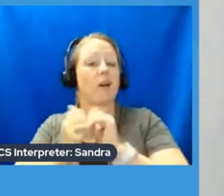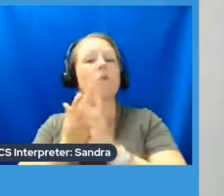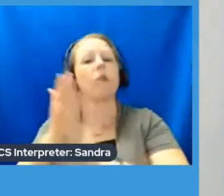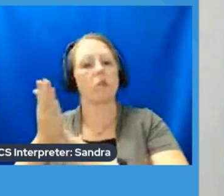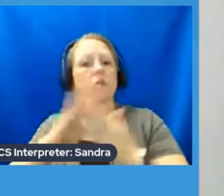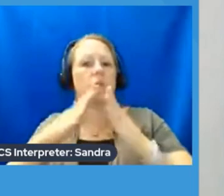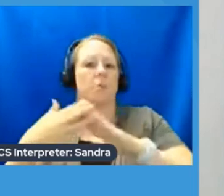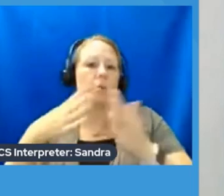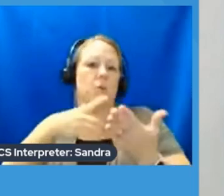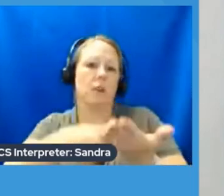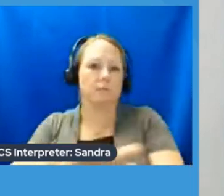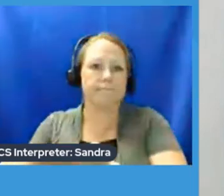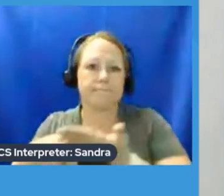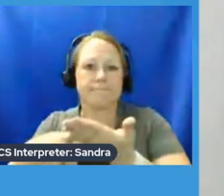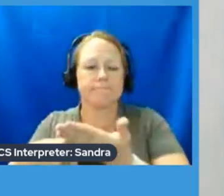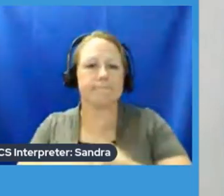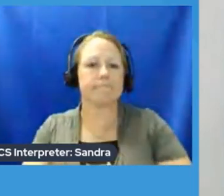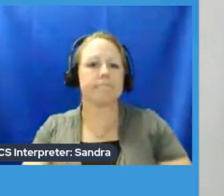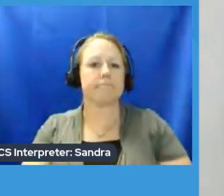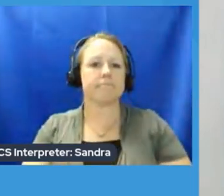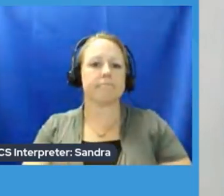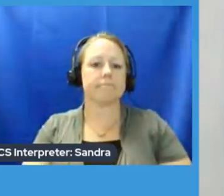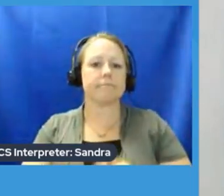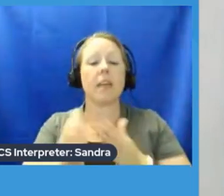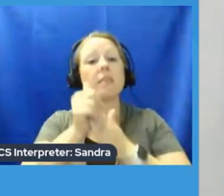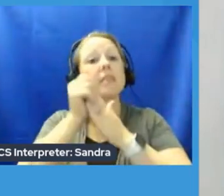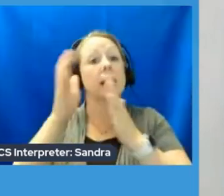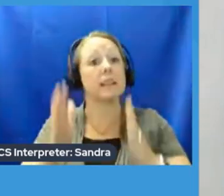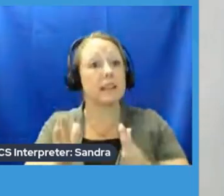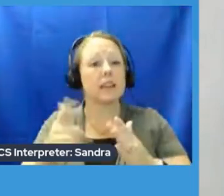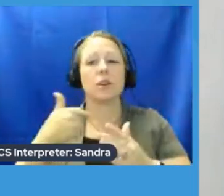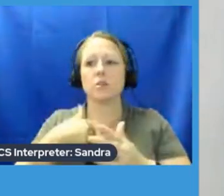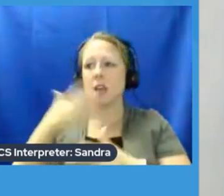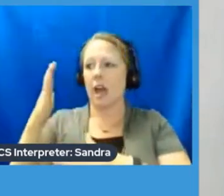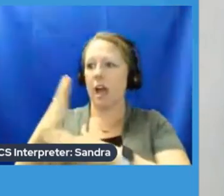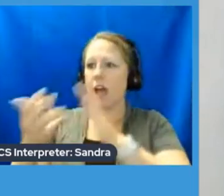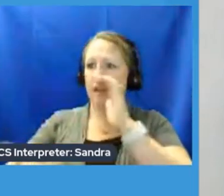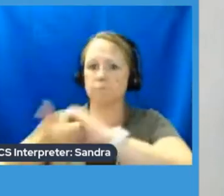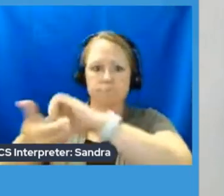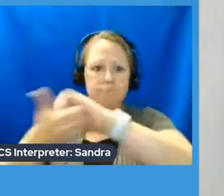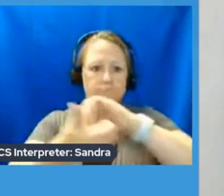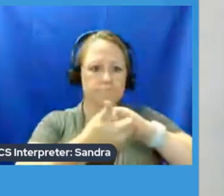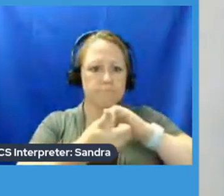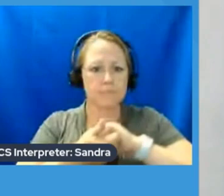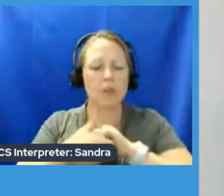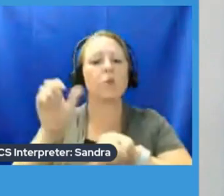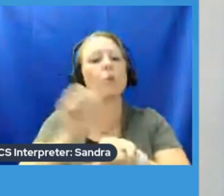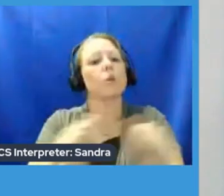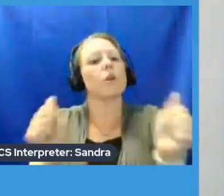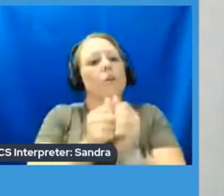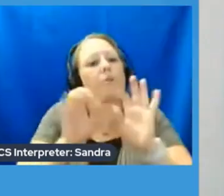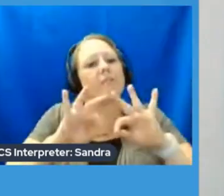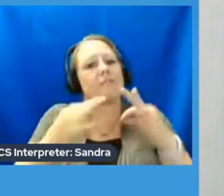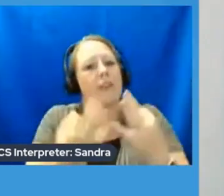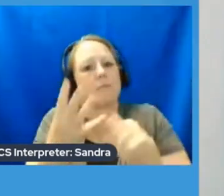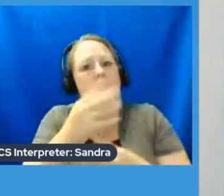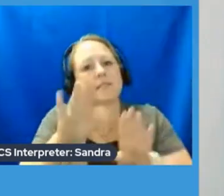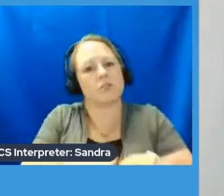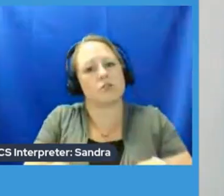are working on behalf of young children and families in creative and consequential ways. They work across sectors